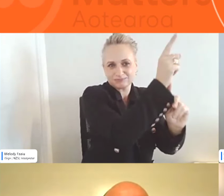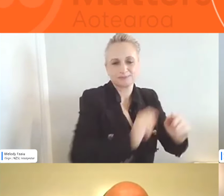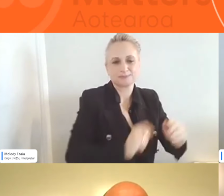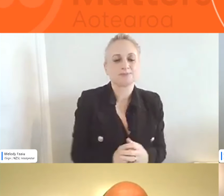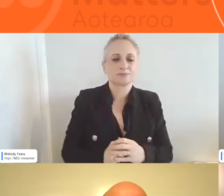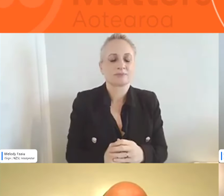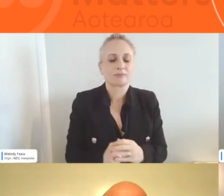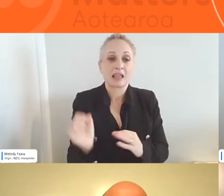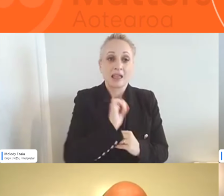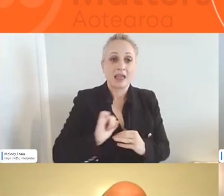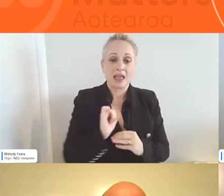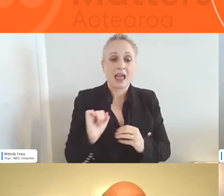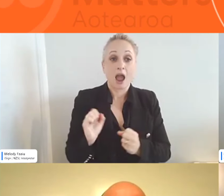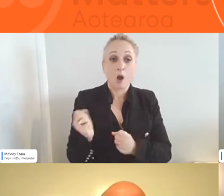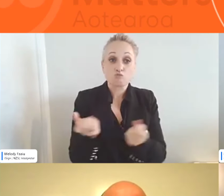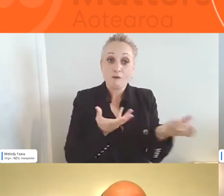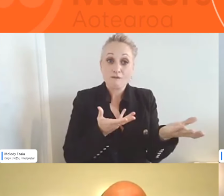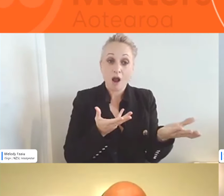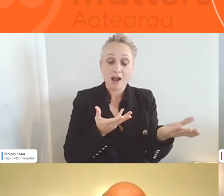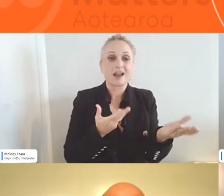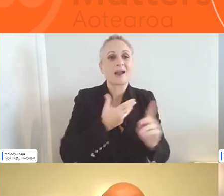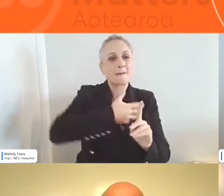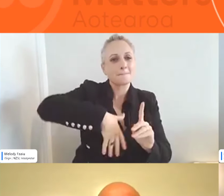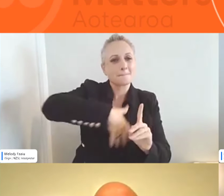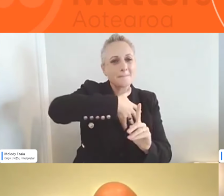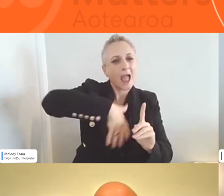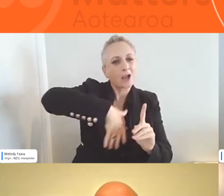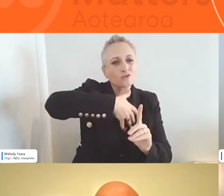of backgrounds in terms of their whakapapa. Some have come from